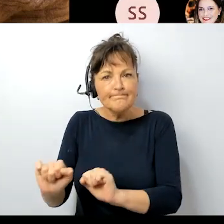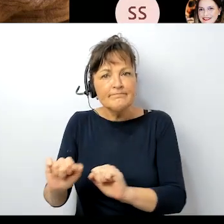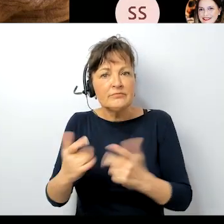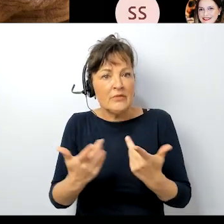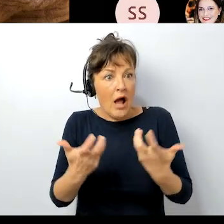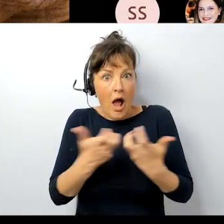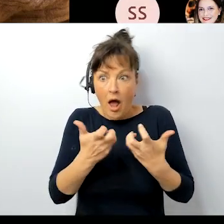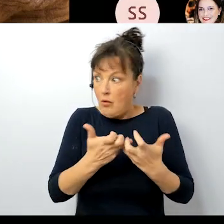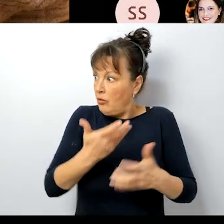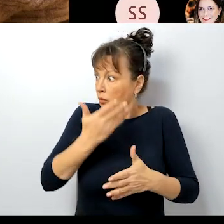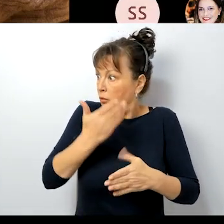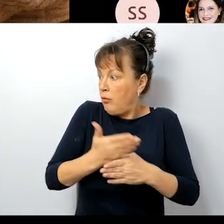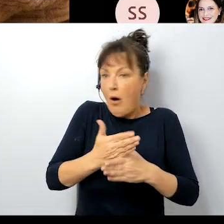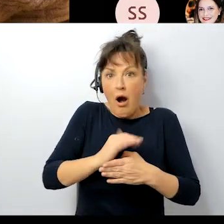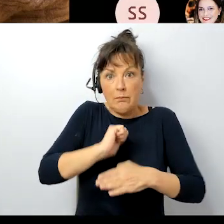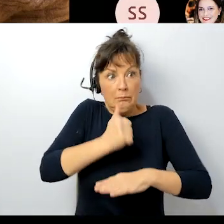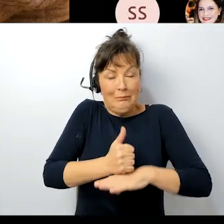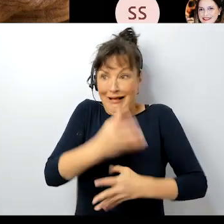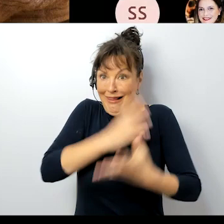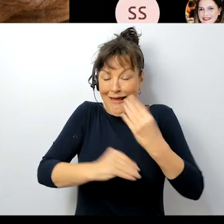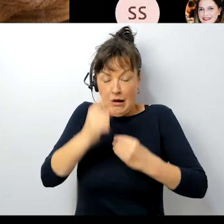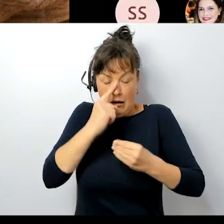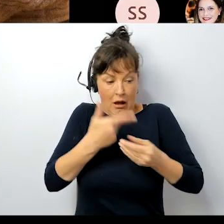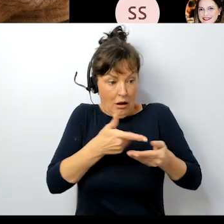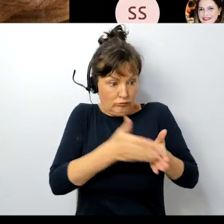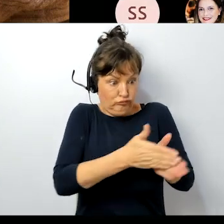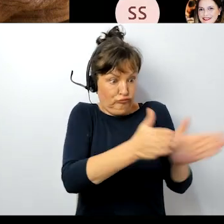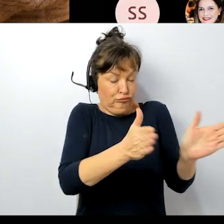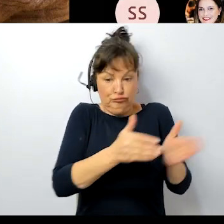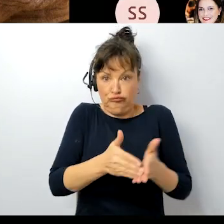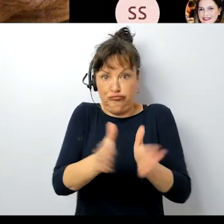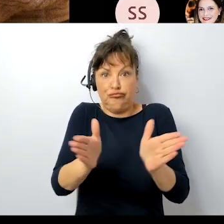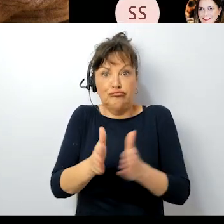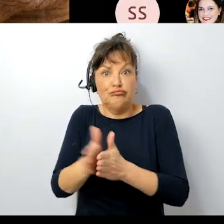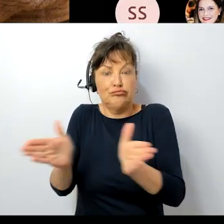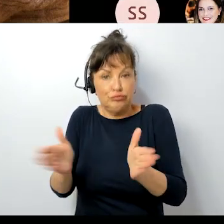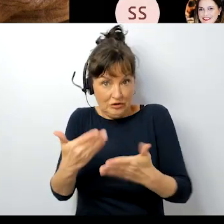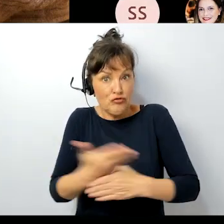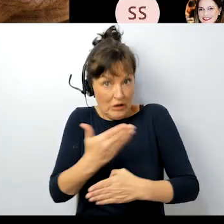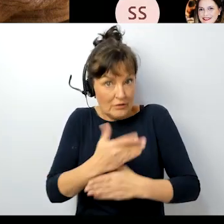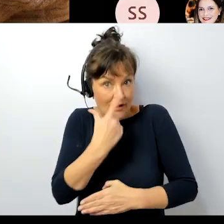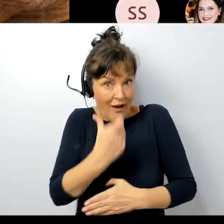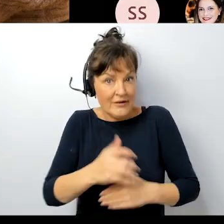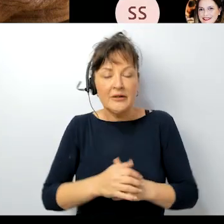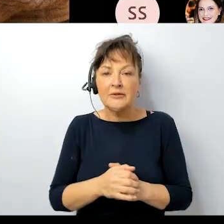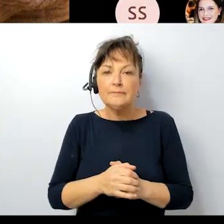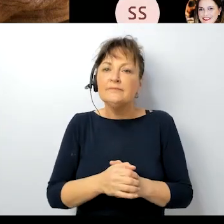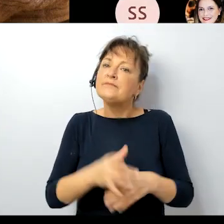In this session we will discuss these in more detail and how work-based learning can open the door to a wide range of careers.